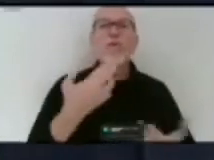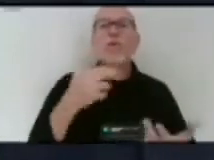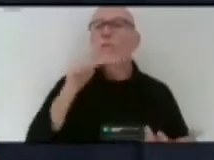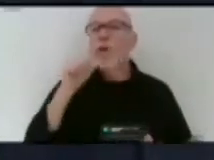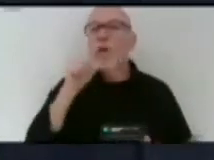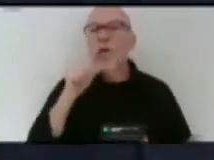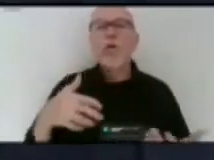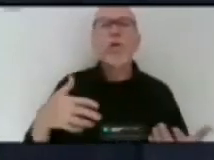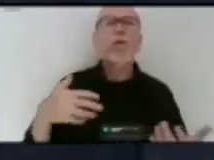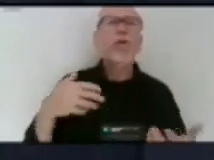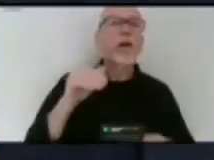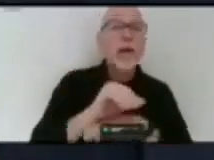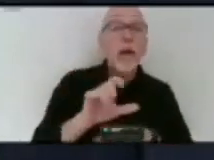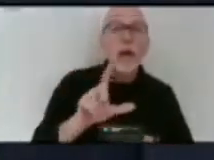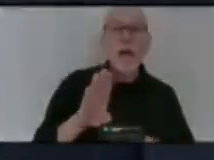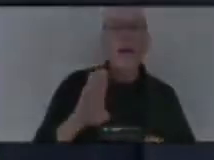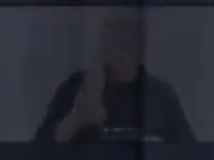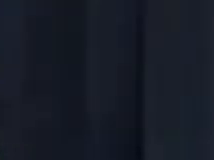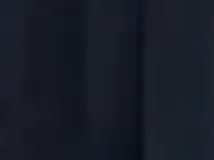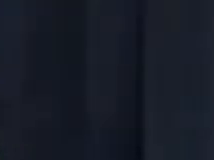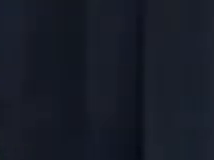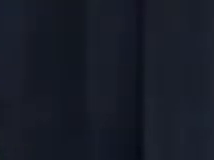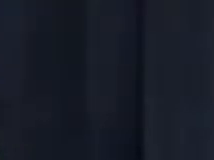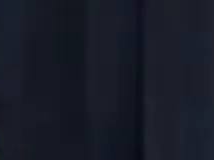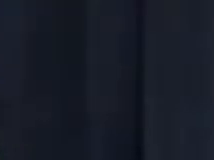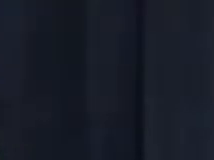required to be seeded when receiving service.